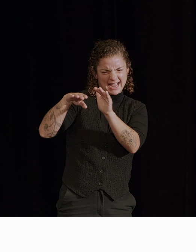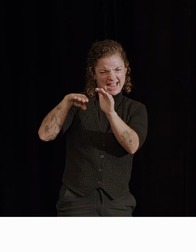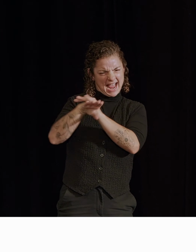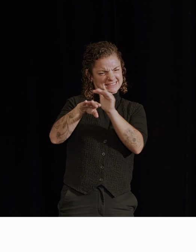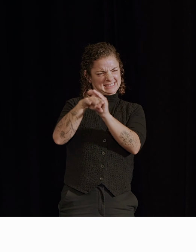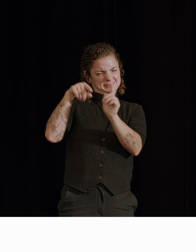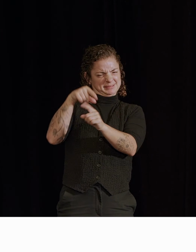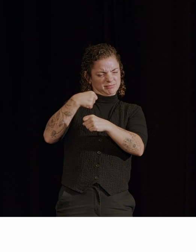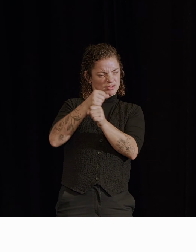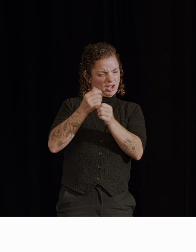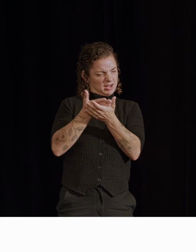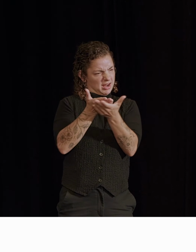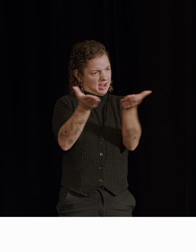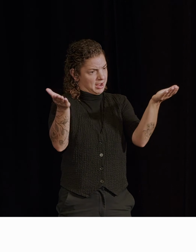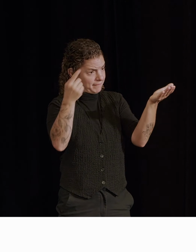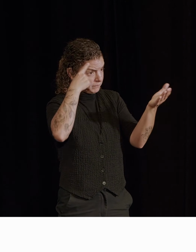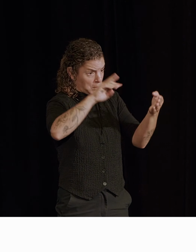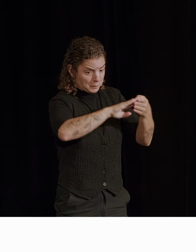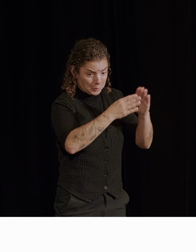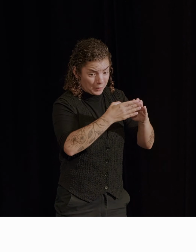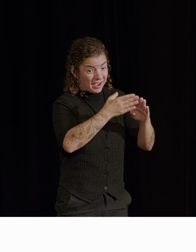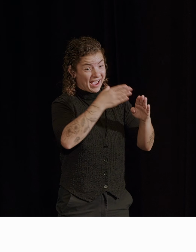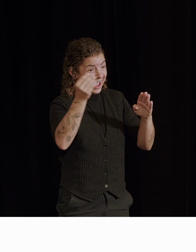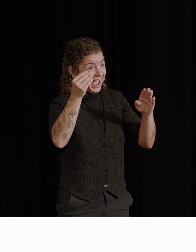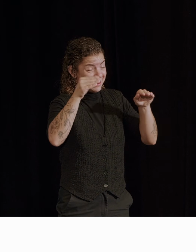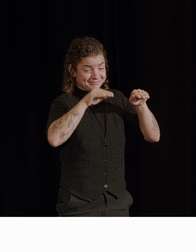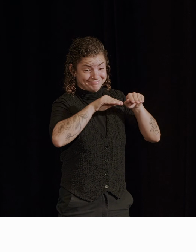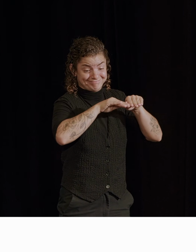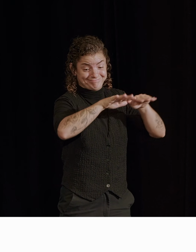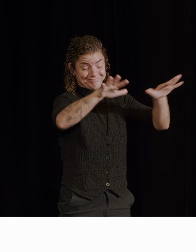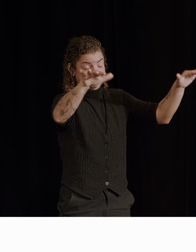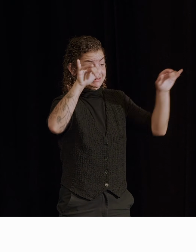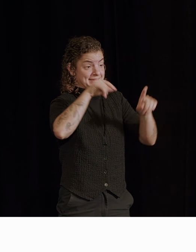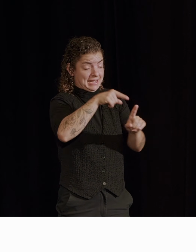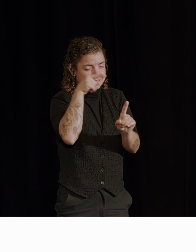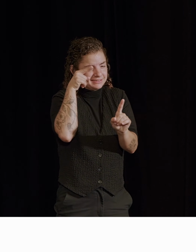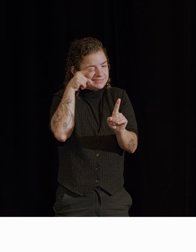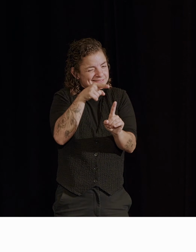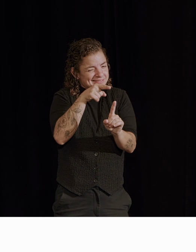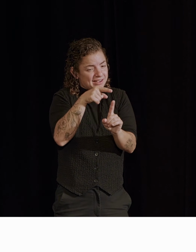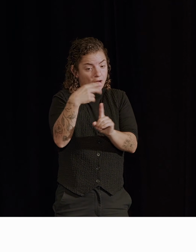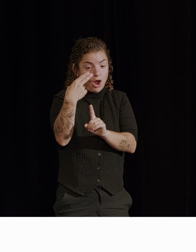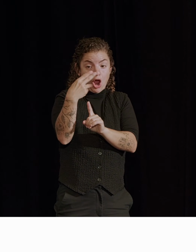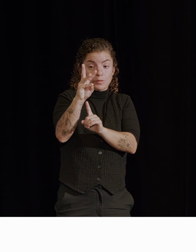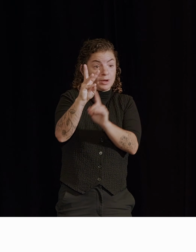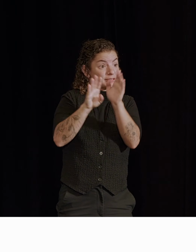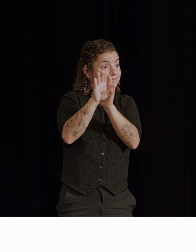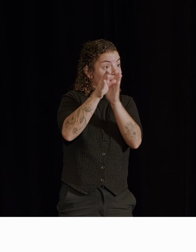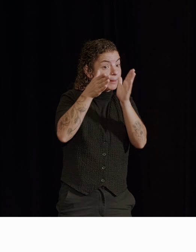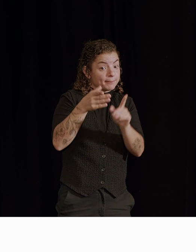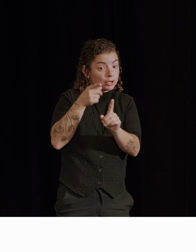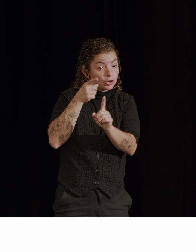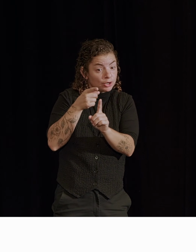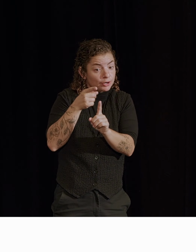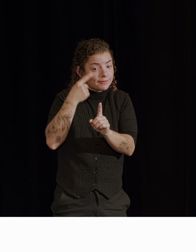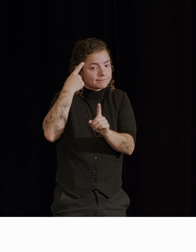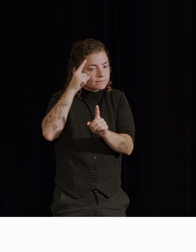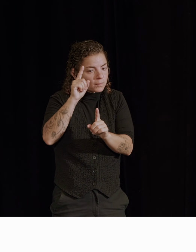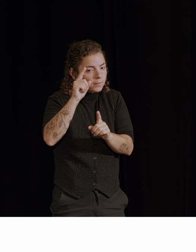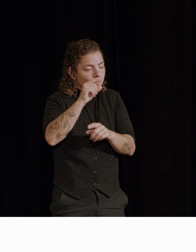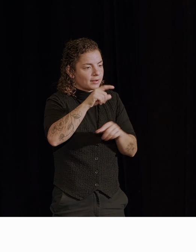there is a fact in hardware development around economies of scale. If I make a